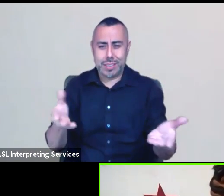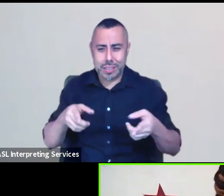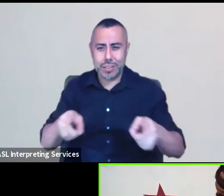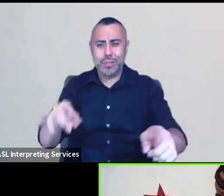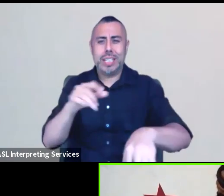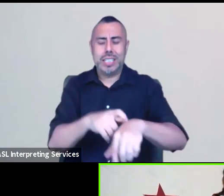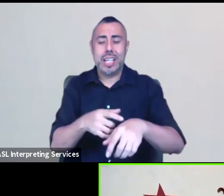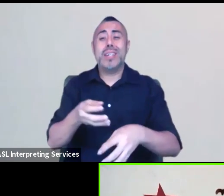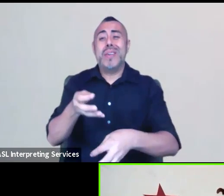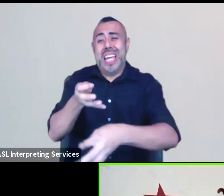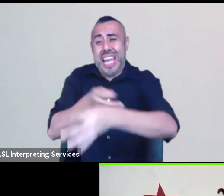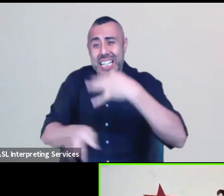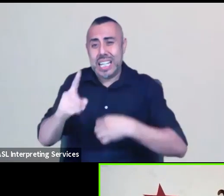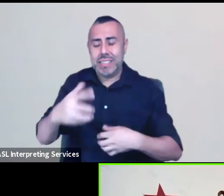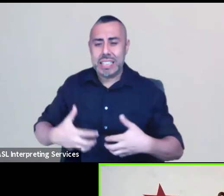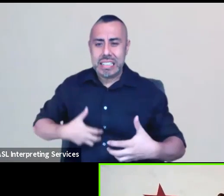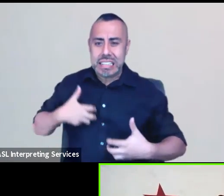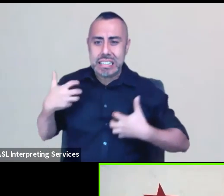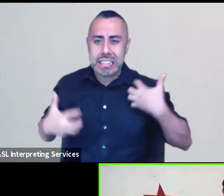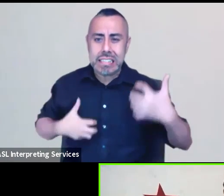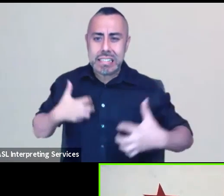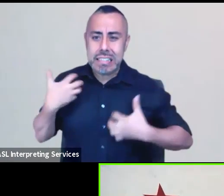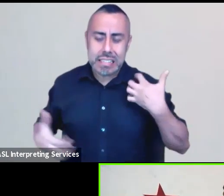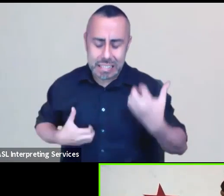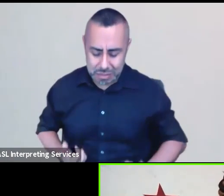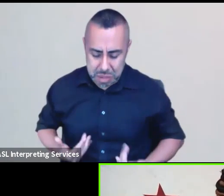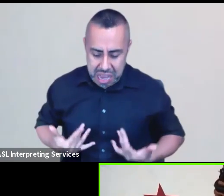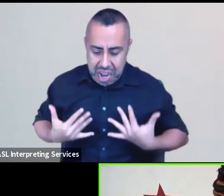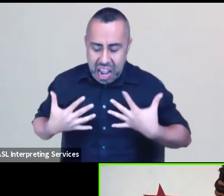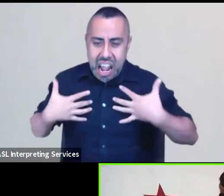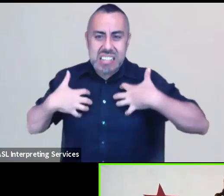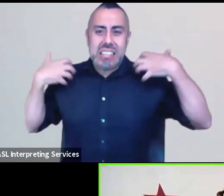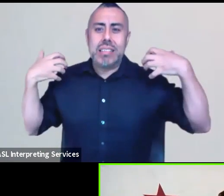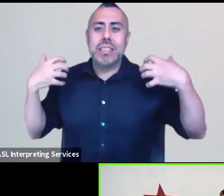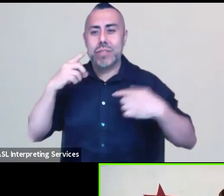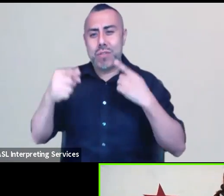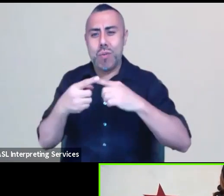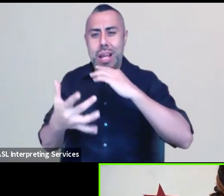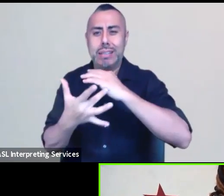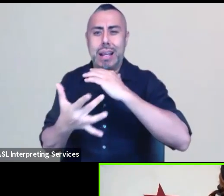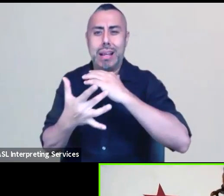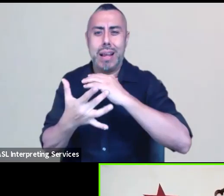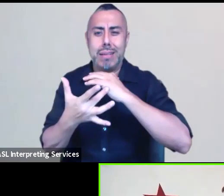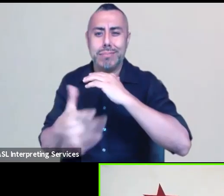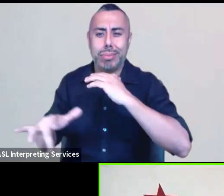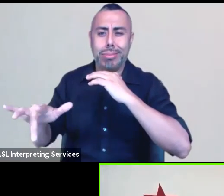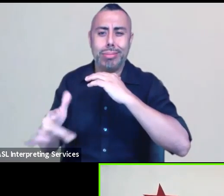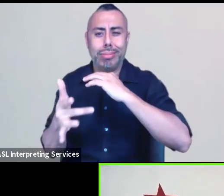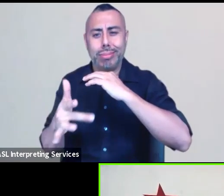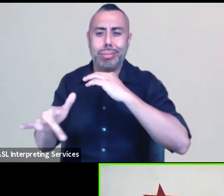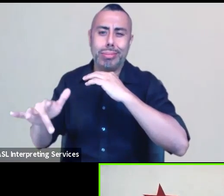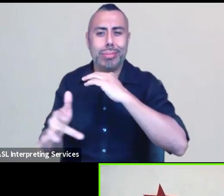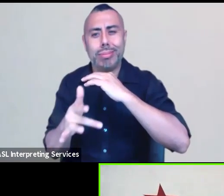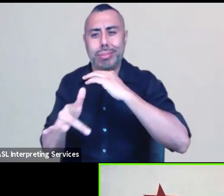or anxiety or other feelings to bubble up when the technology isn't performing as it would if we were in person.